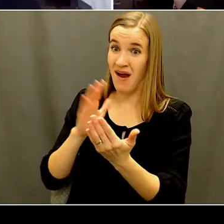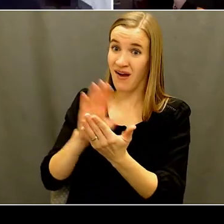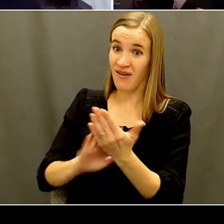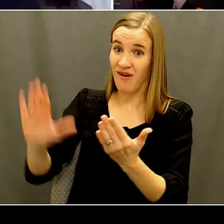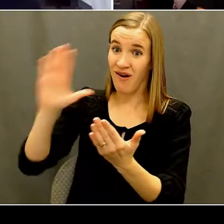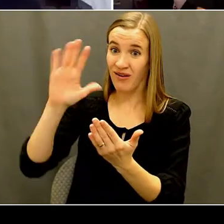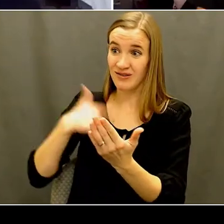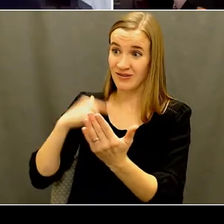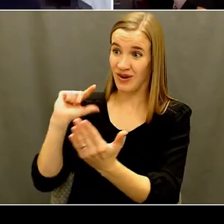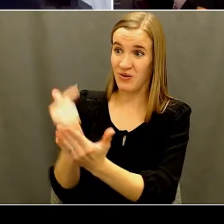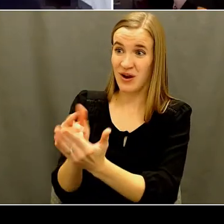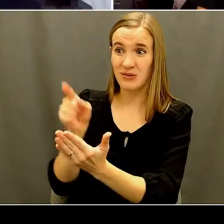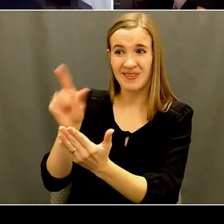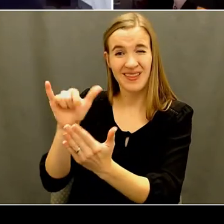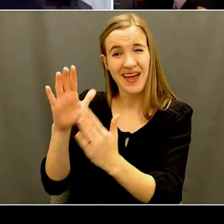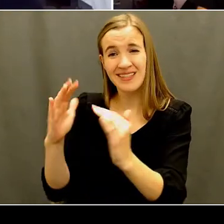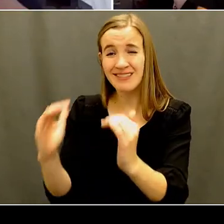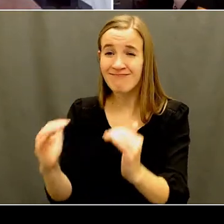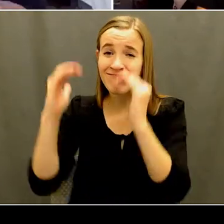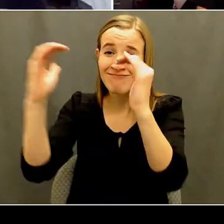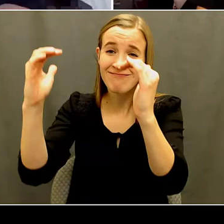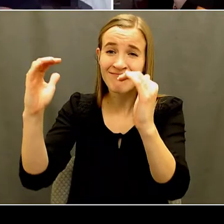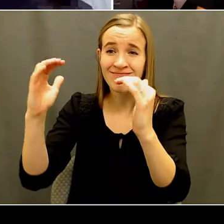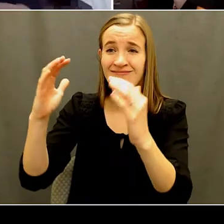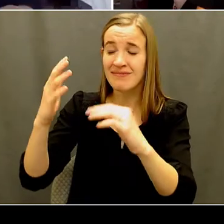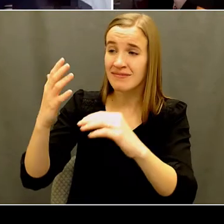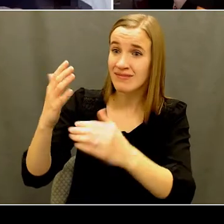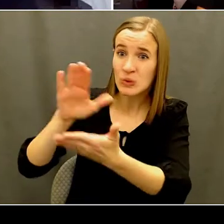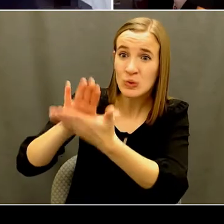today. And you know, if I were to say like I got here through a lot of hard